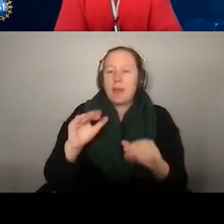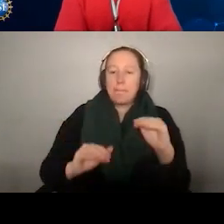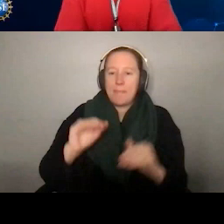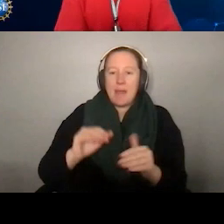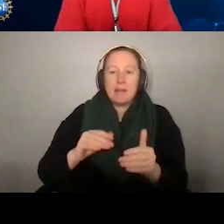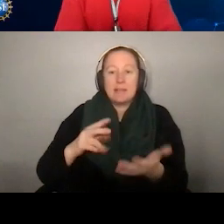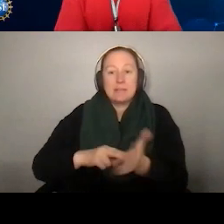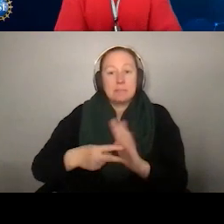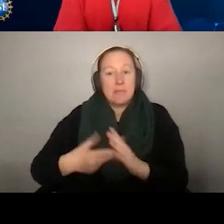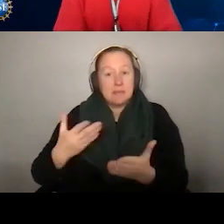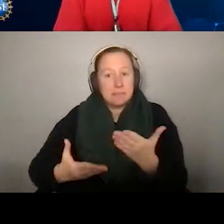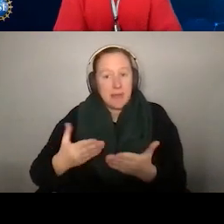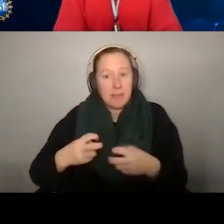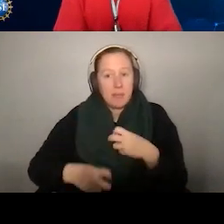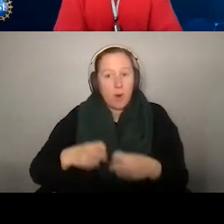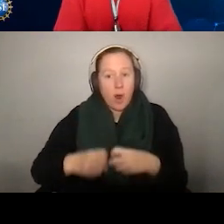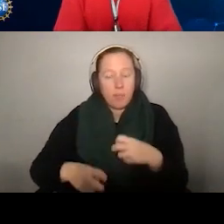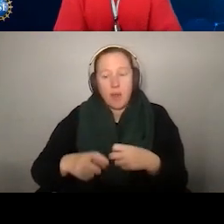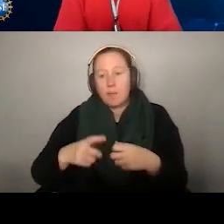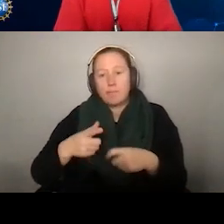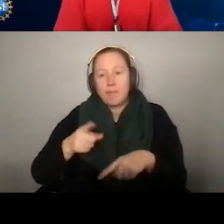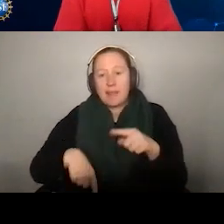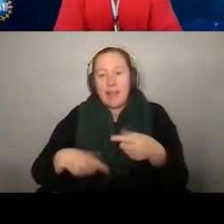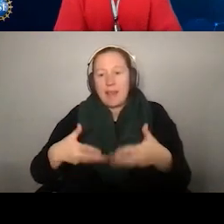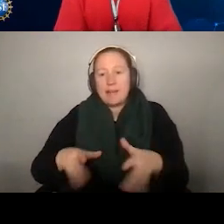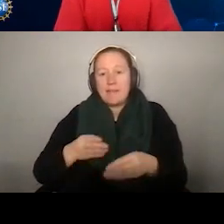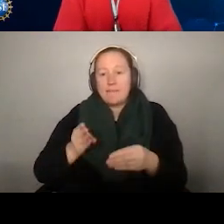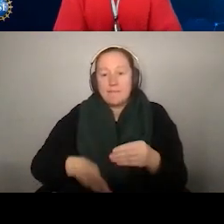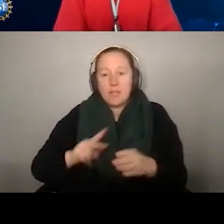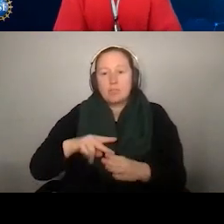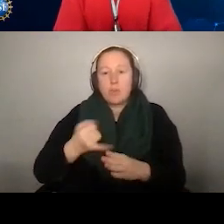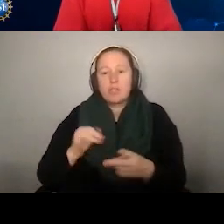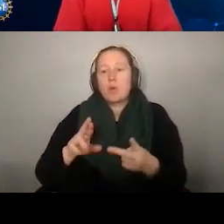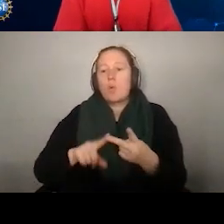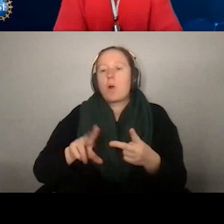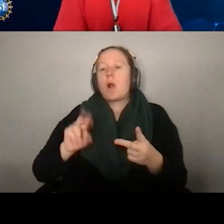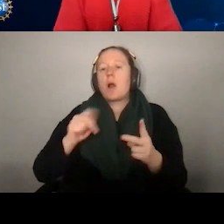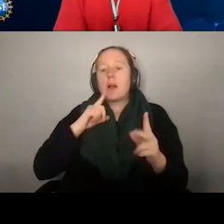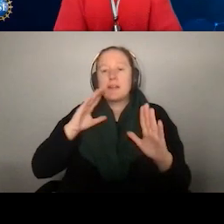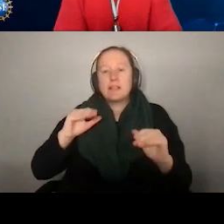completing the project or that there could be unexpected delays. It is important to identify whether